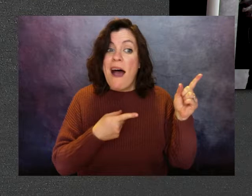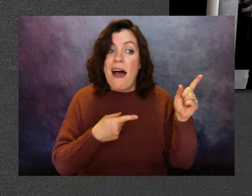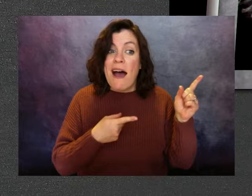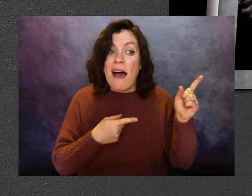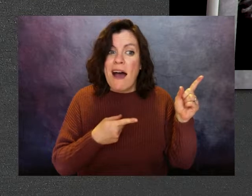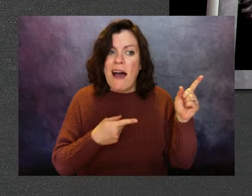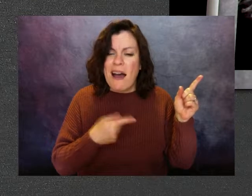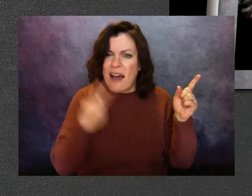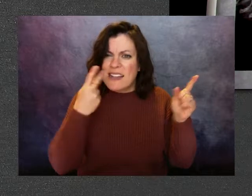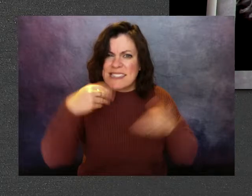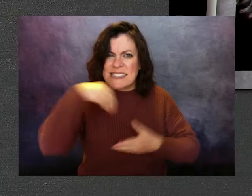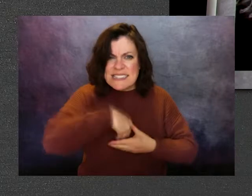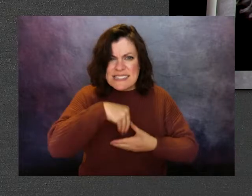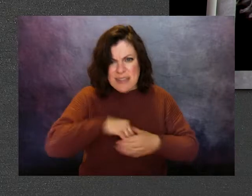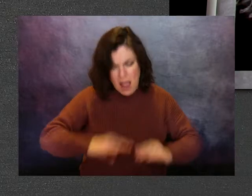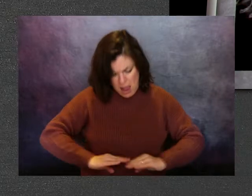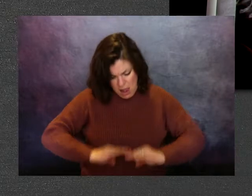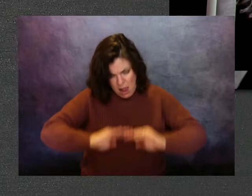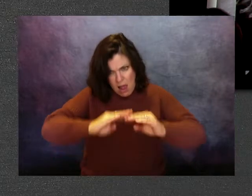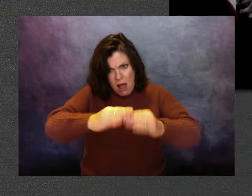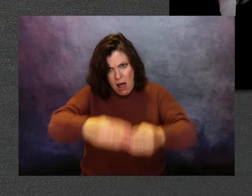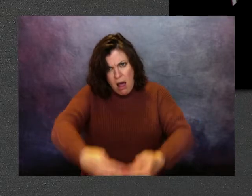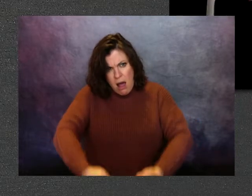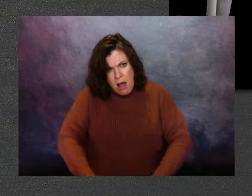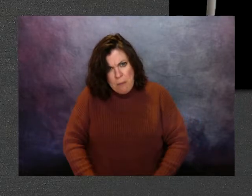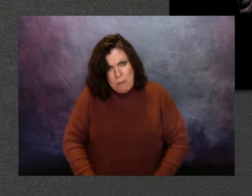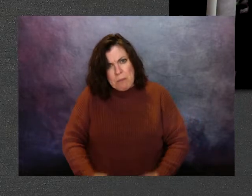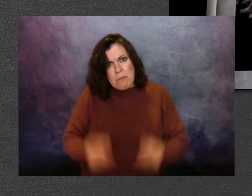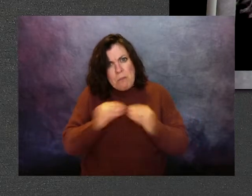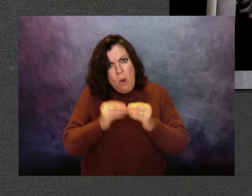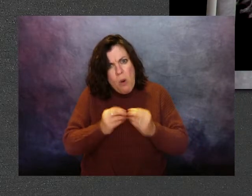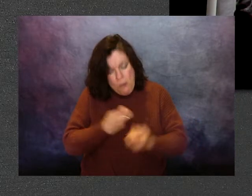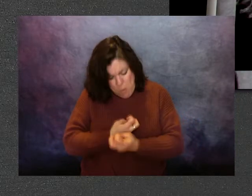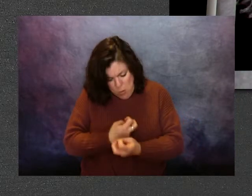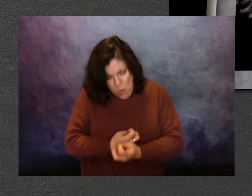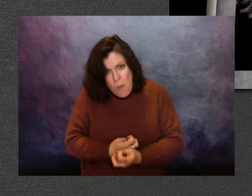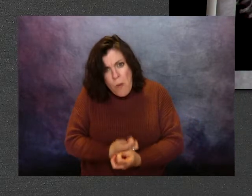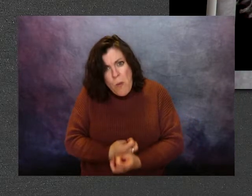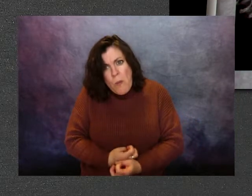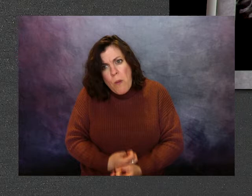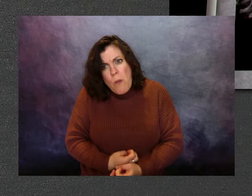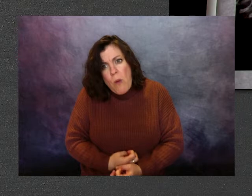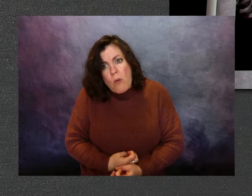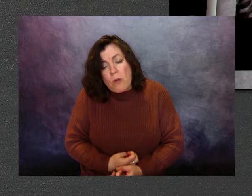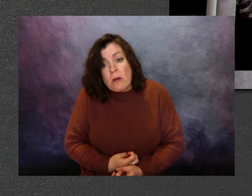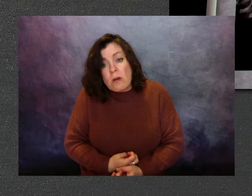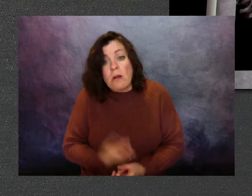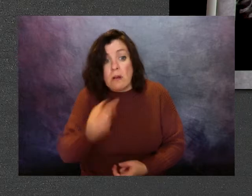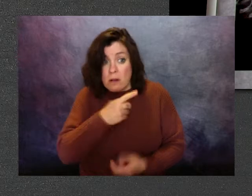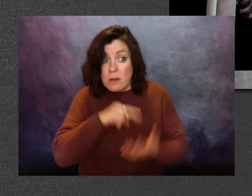Look at these, I see lots of little bones inside of here. And its not something that the dog ate,